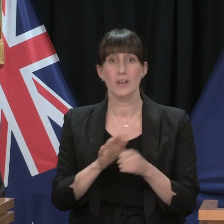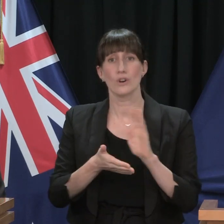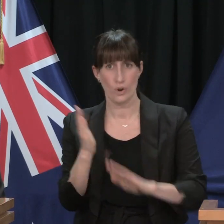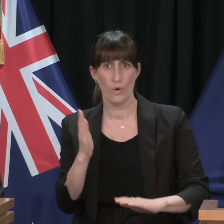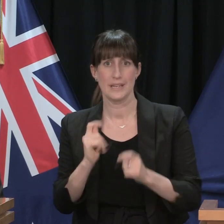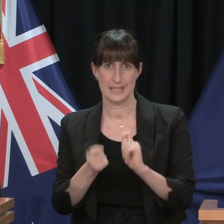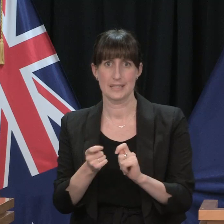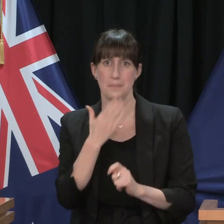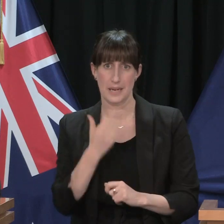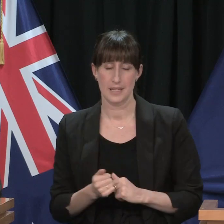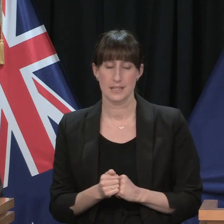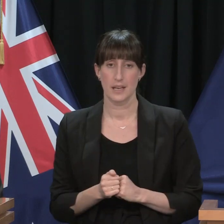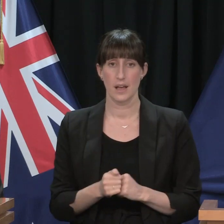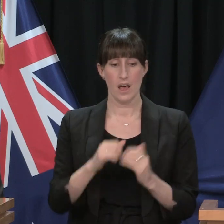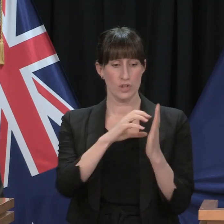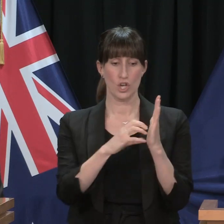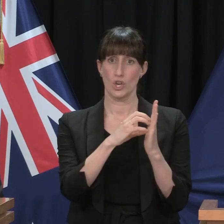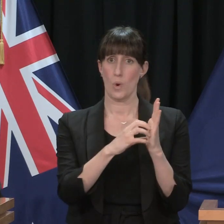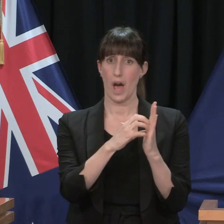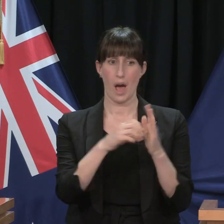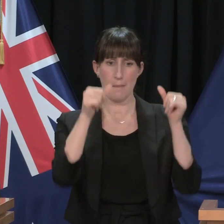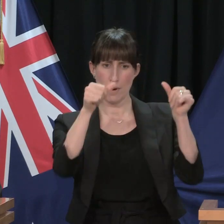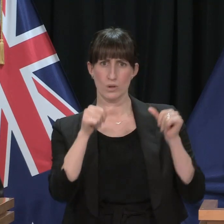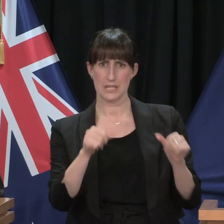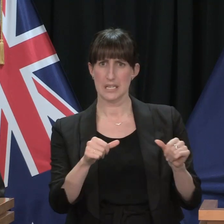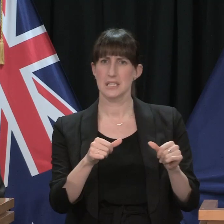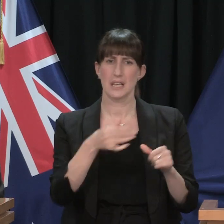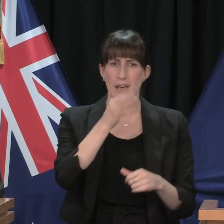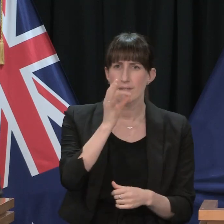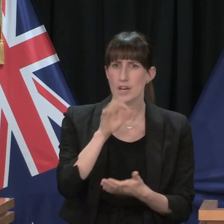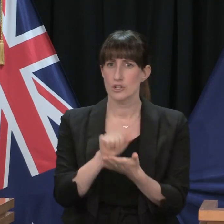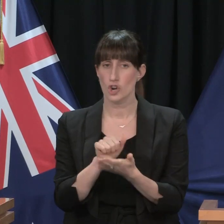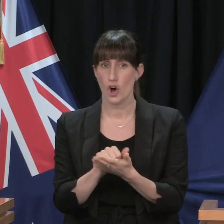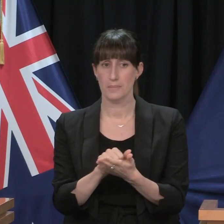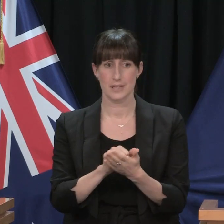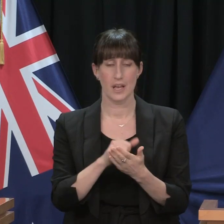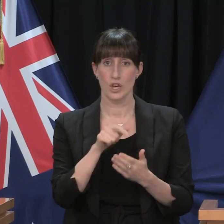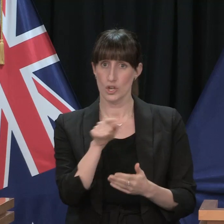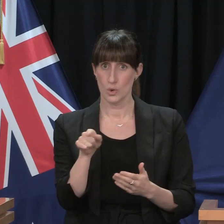bit lessons the likelihood of us having to make bigger sacrifices in the future.